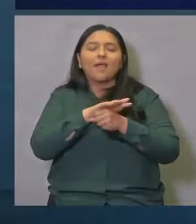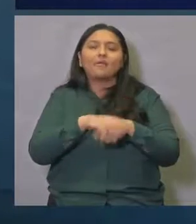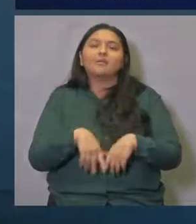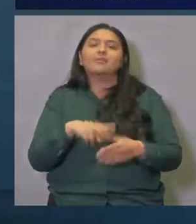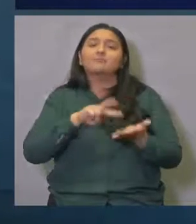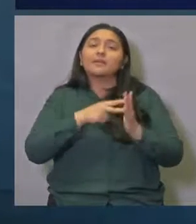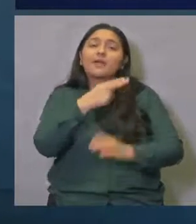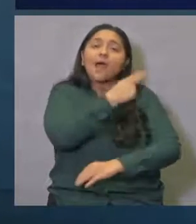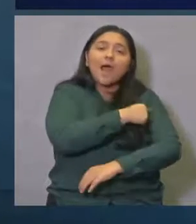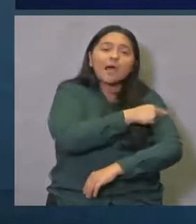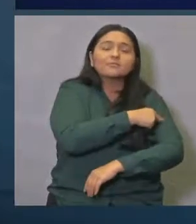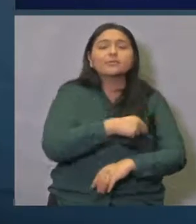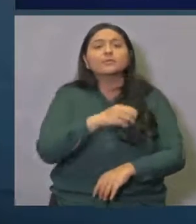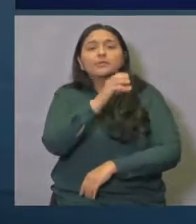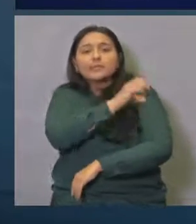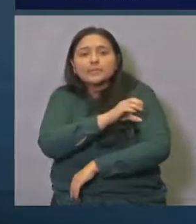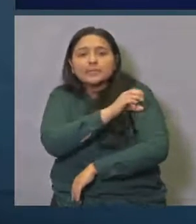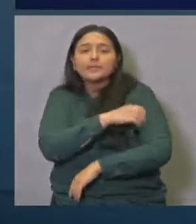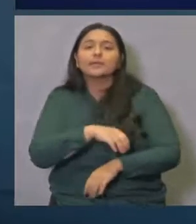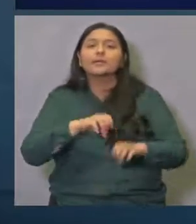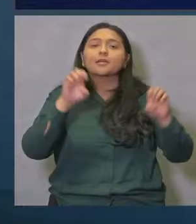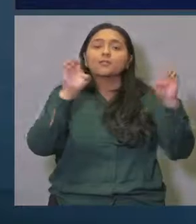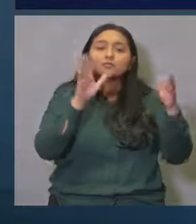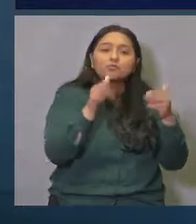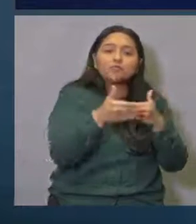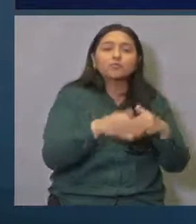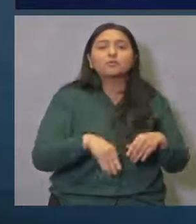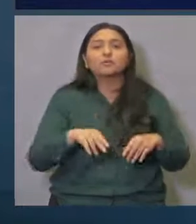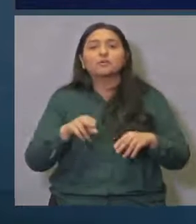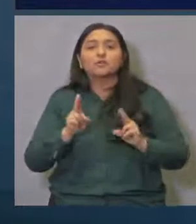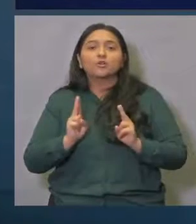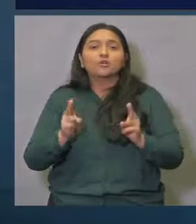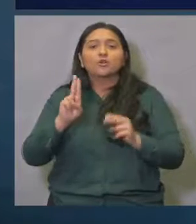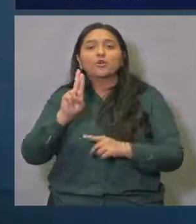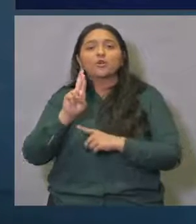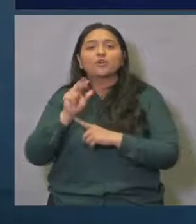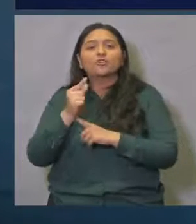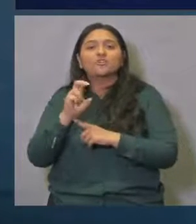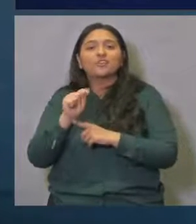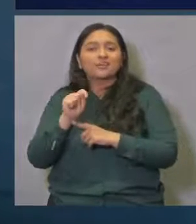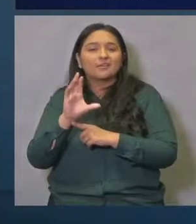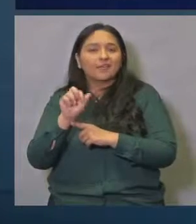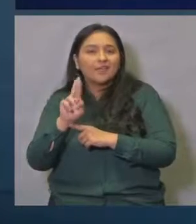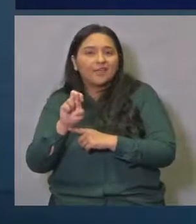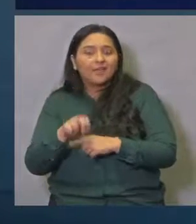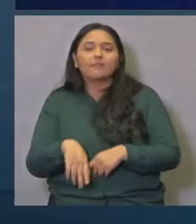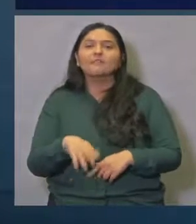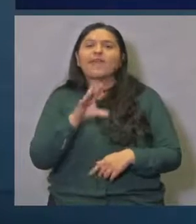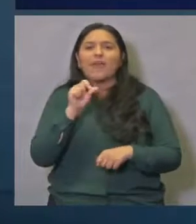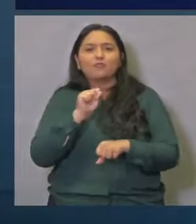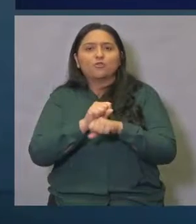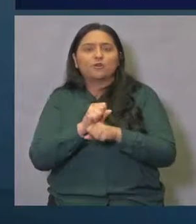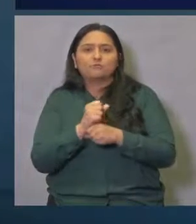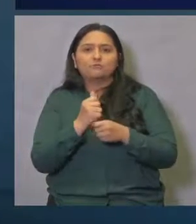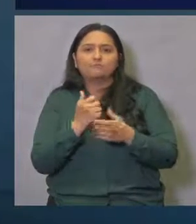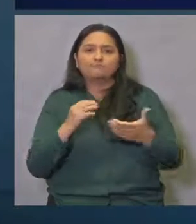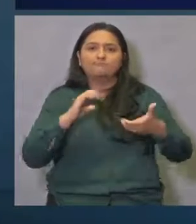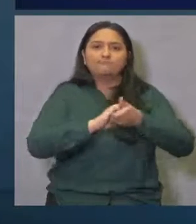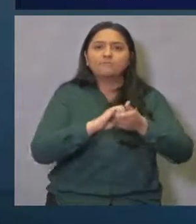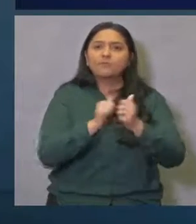OUR INPATIENT HOSPITAL ROOMS, BEDS, AND PATIENT CLINICS,